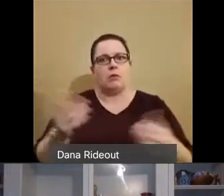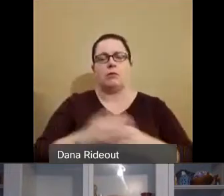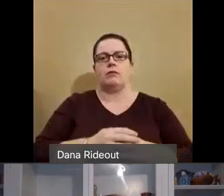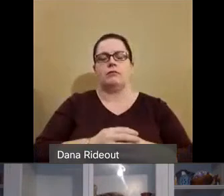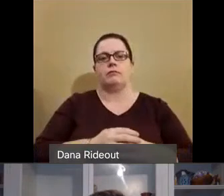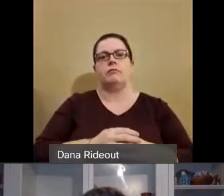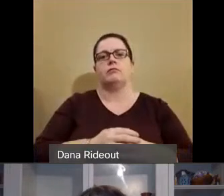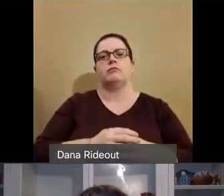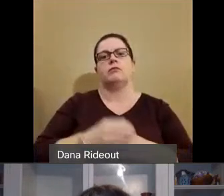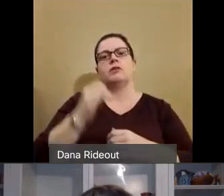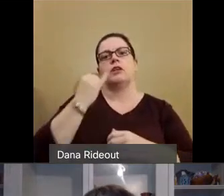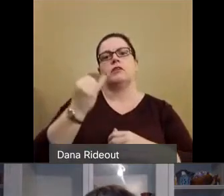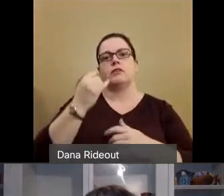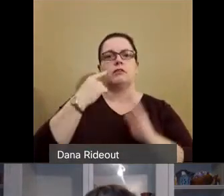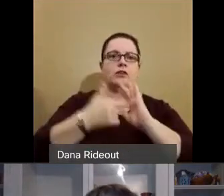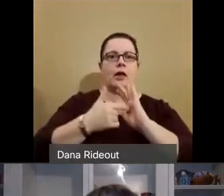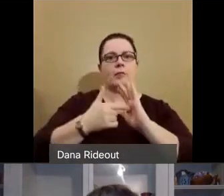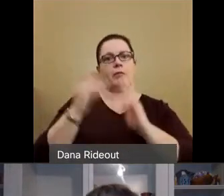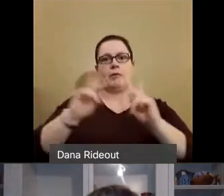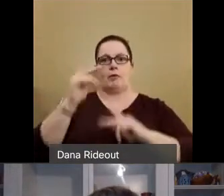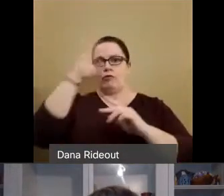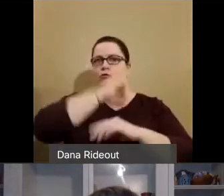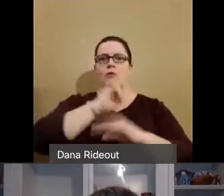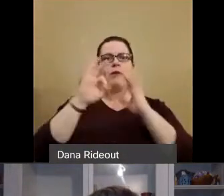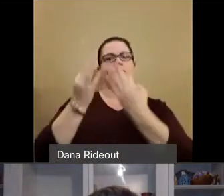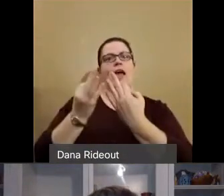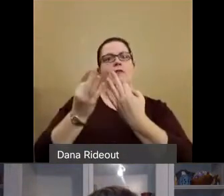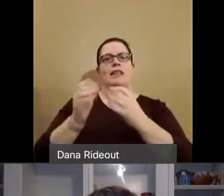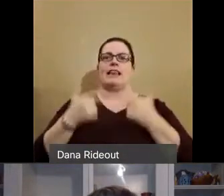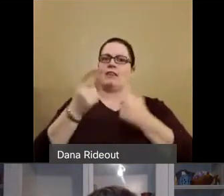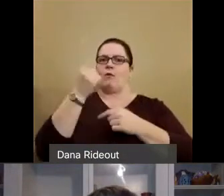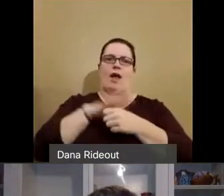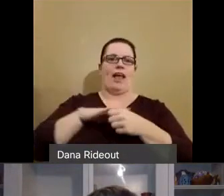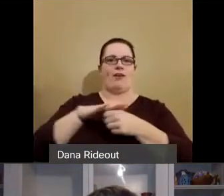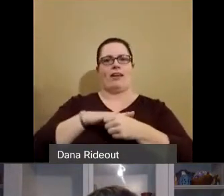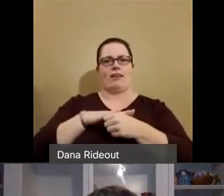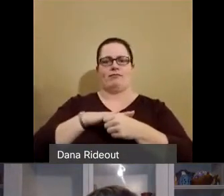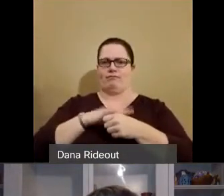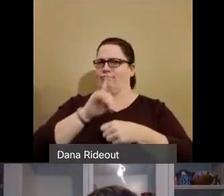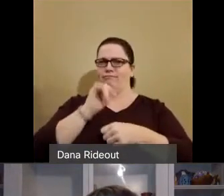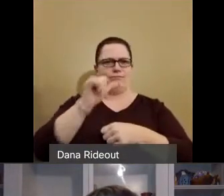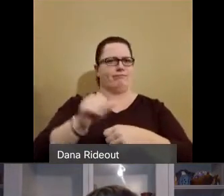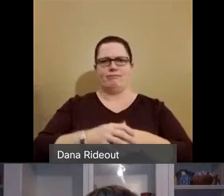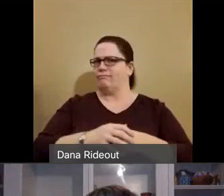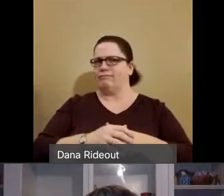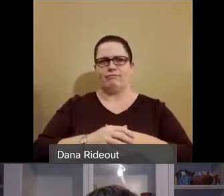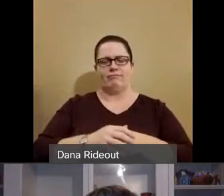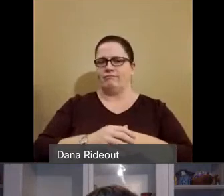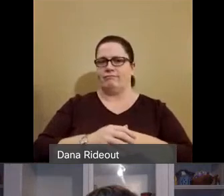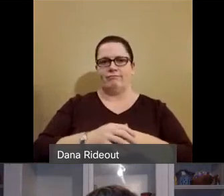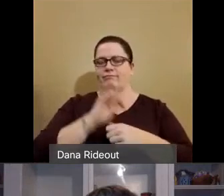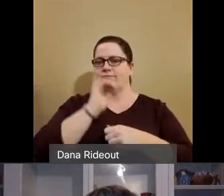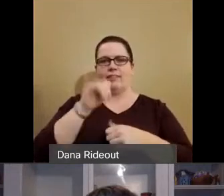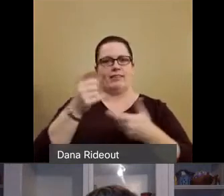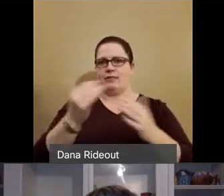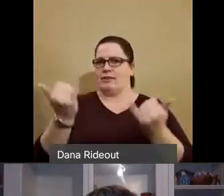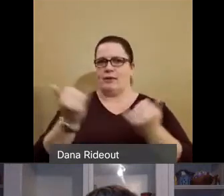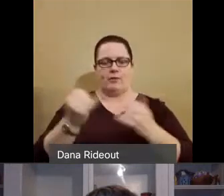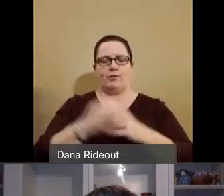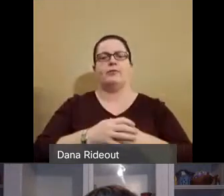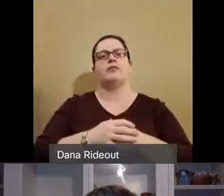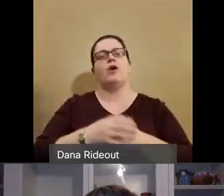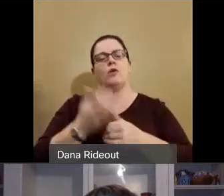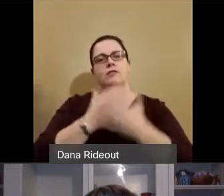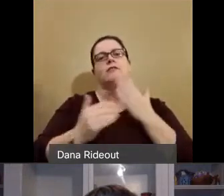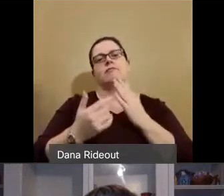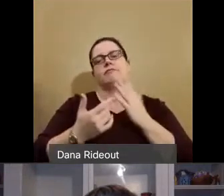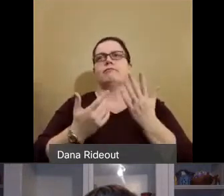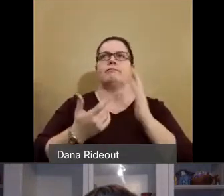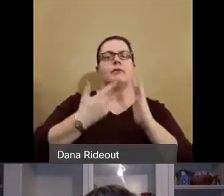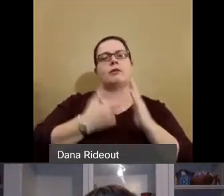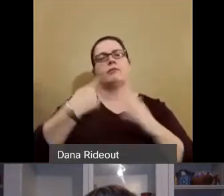The idea that families live in 1 space, or they live in 1, geographical location, and that is not problem in any kind of way. So, we make certain assumptions when we implement these kind of strategies.